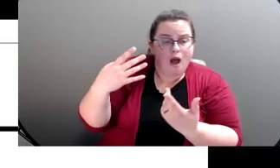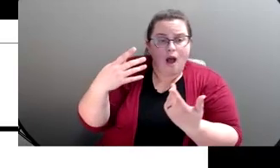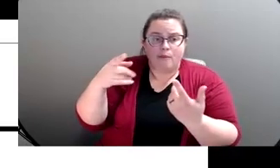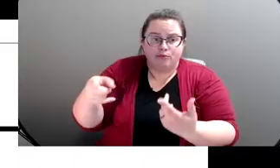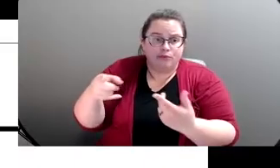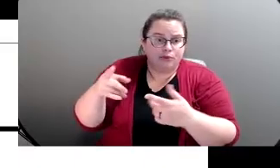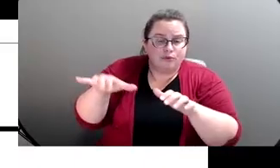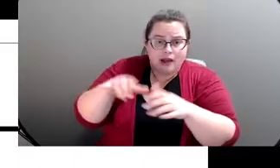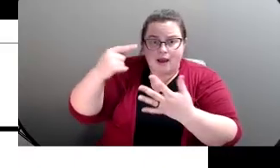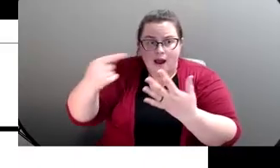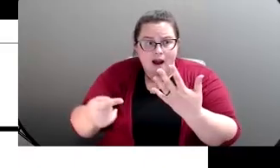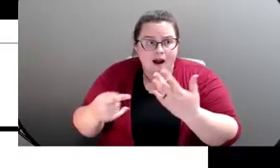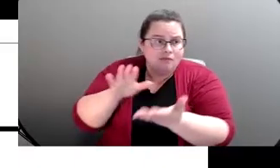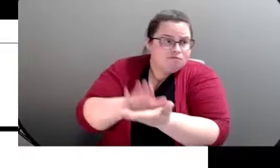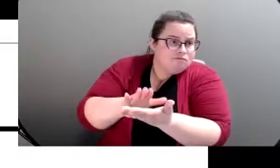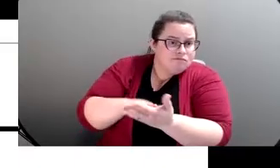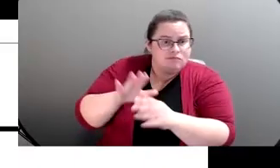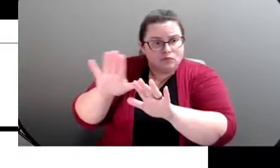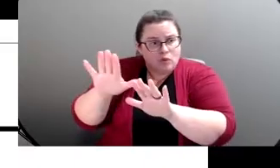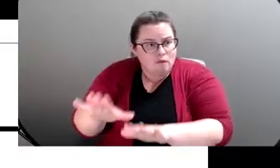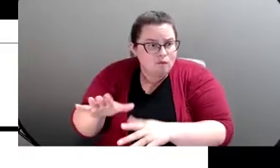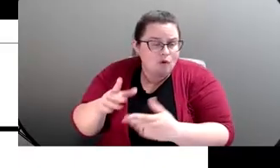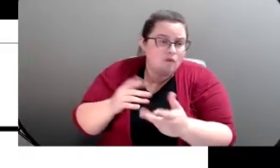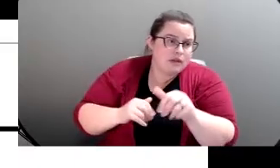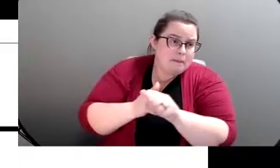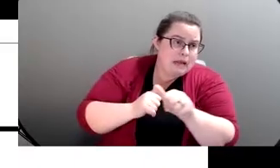You know, really proud of you for keeping up, you know, positive motivation